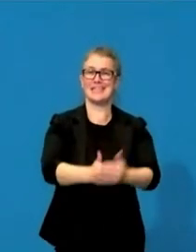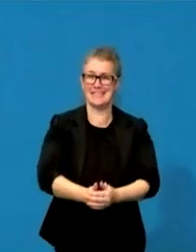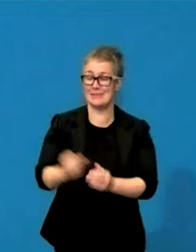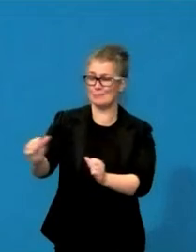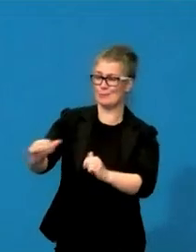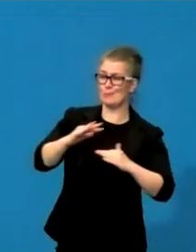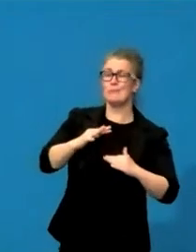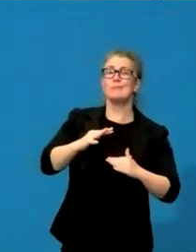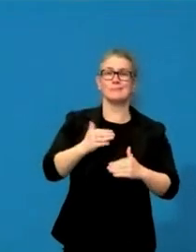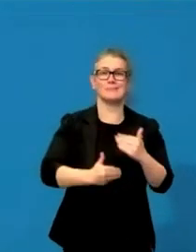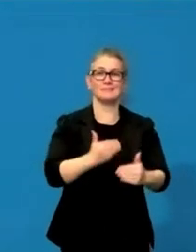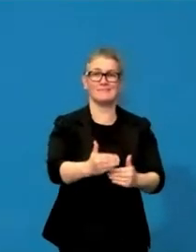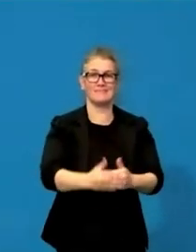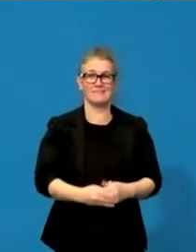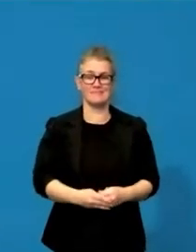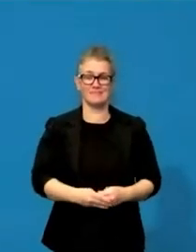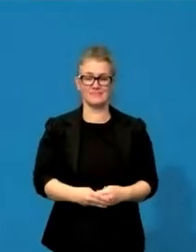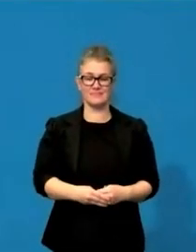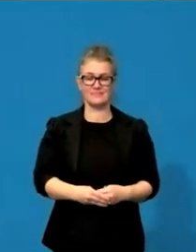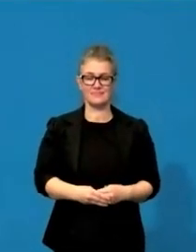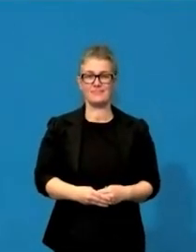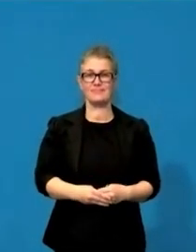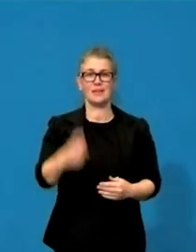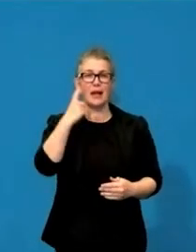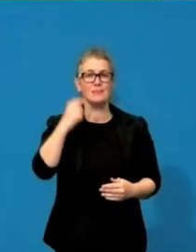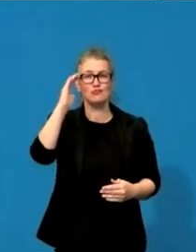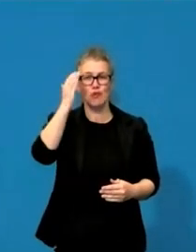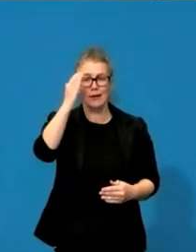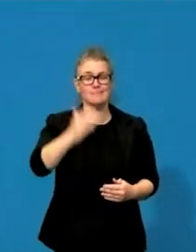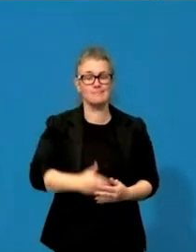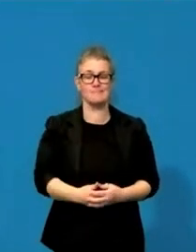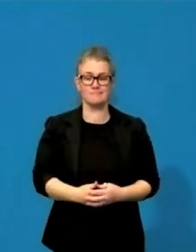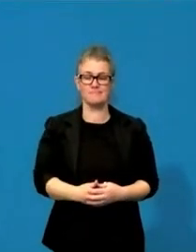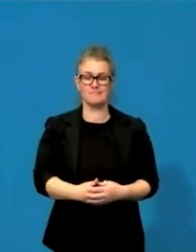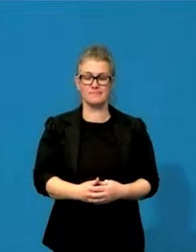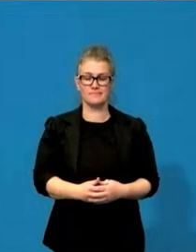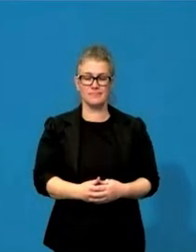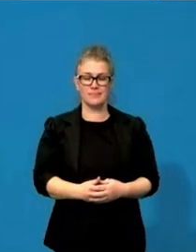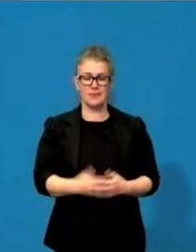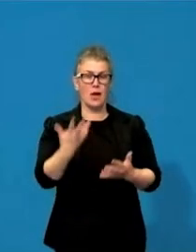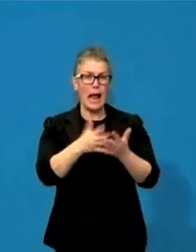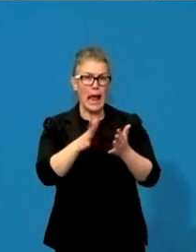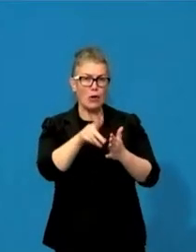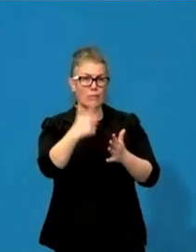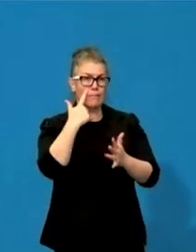Yeah. Keep trying. And how did you come to know about the NDIS?